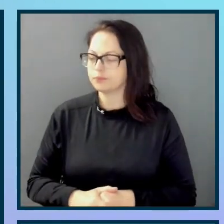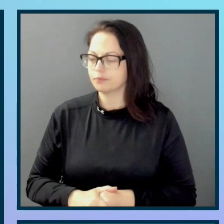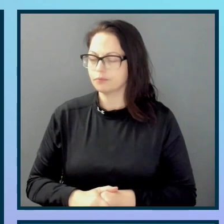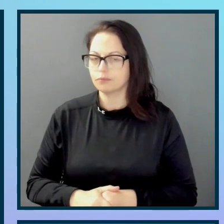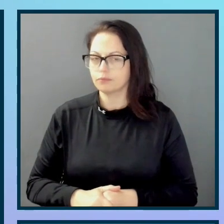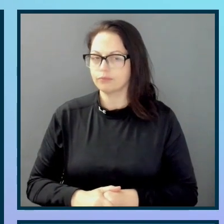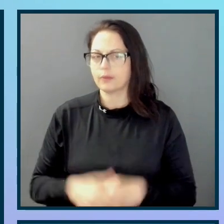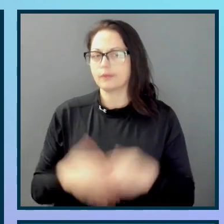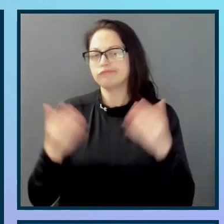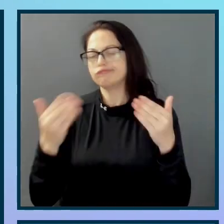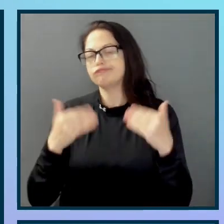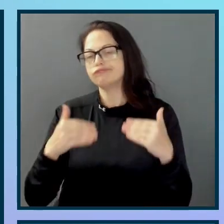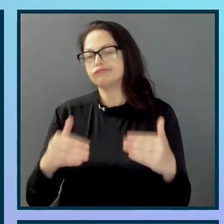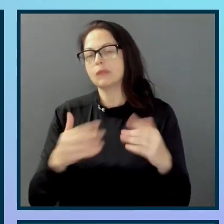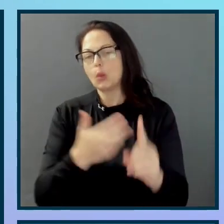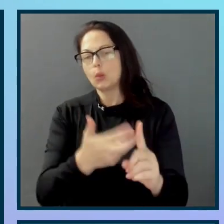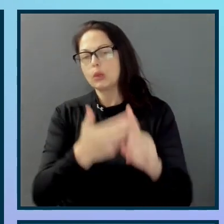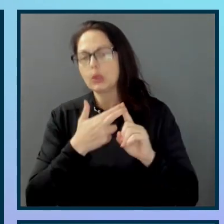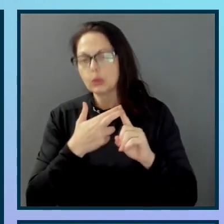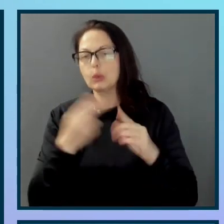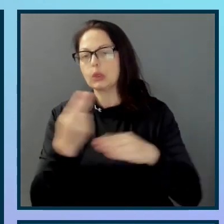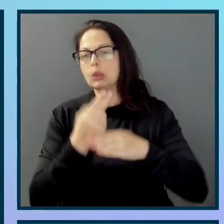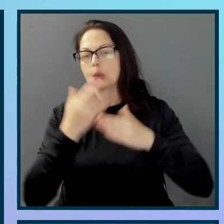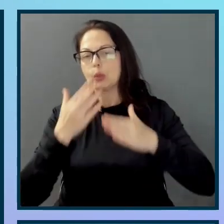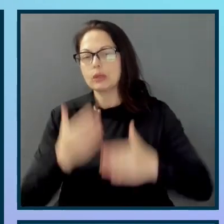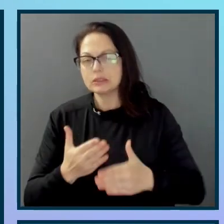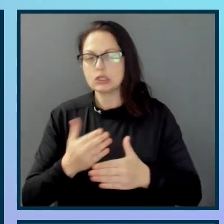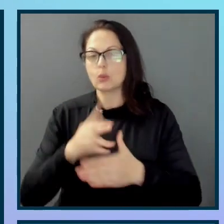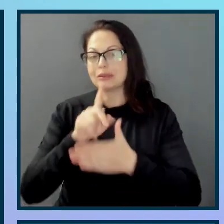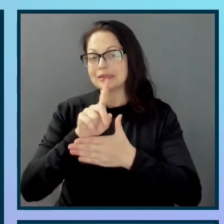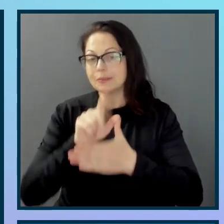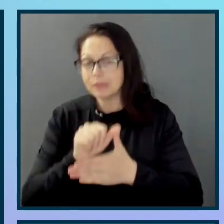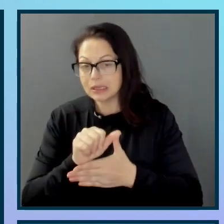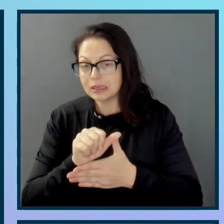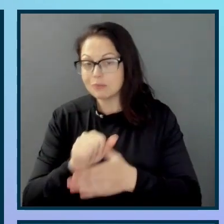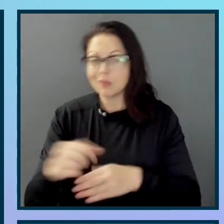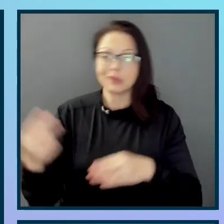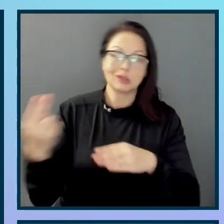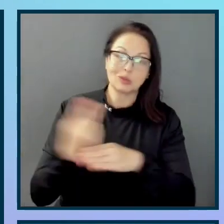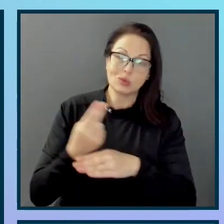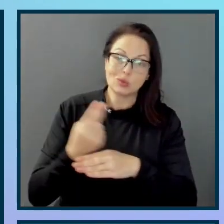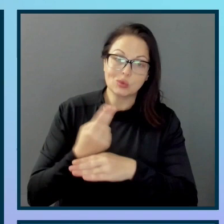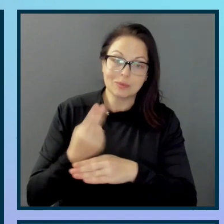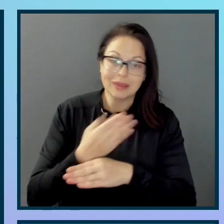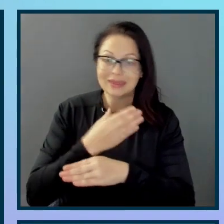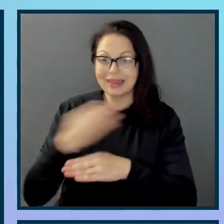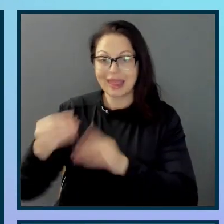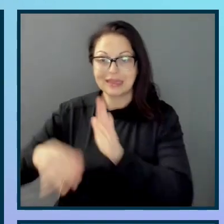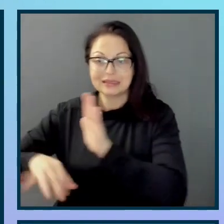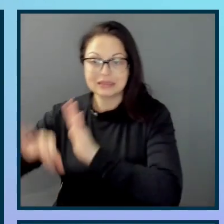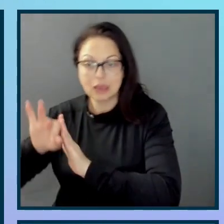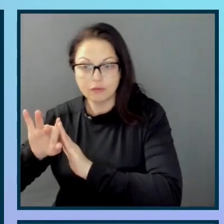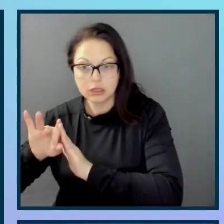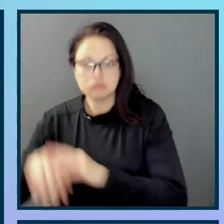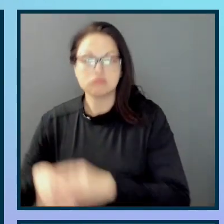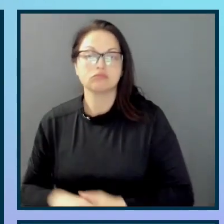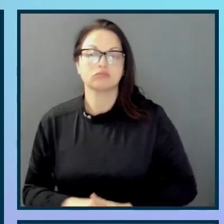for different types of research, whether it's discovery, whether it's a usability study. There's nothing more powerful than actually seeing somebody struggling